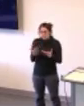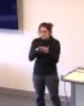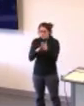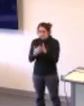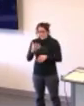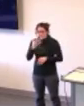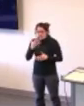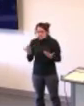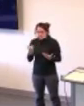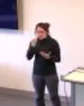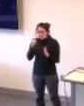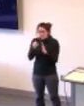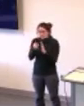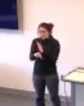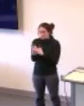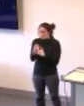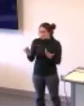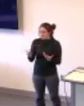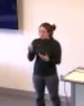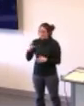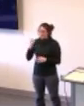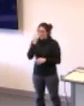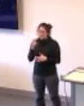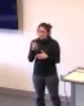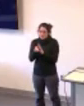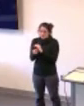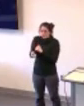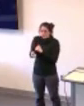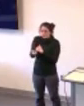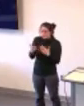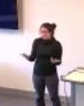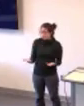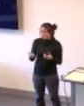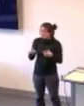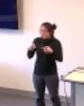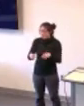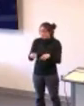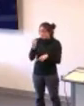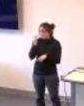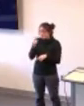Commits murder or suicide here." And a little later he finishes up and he says.